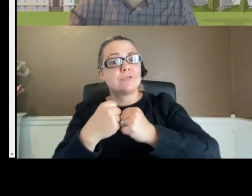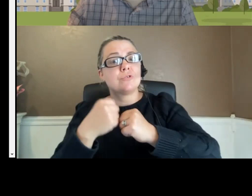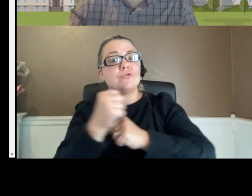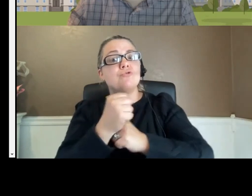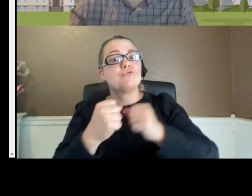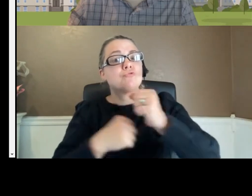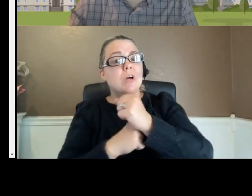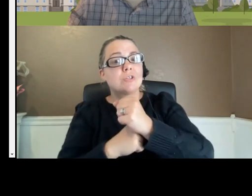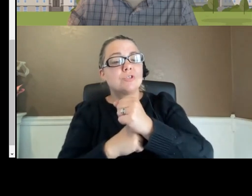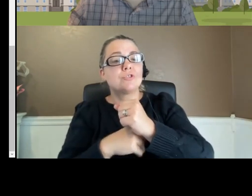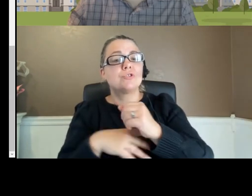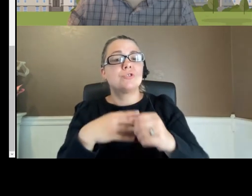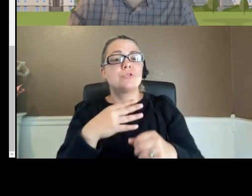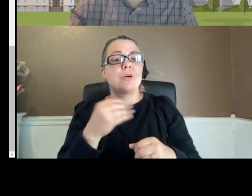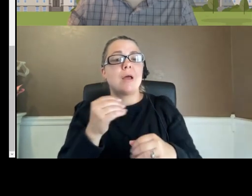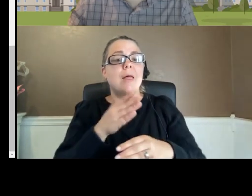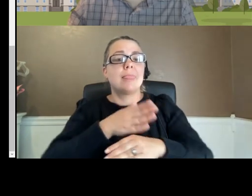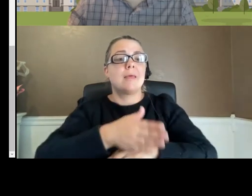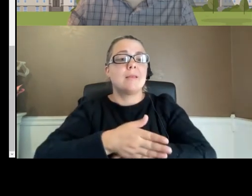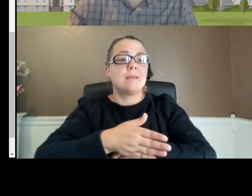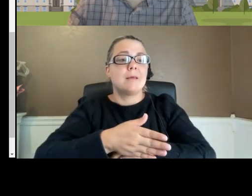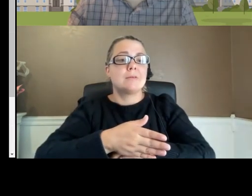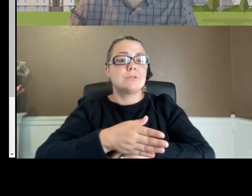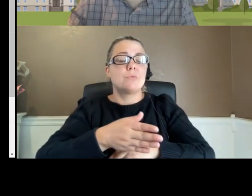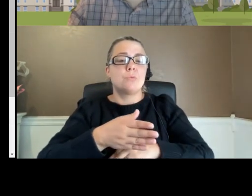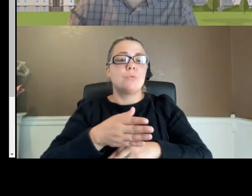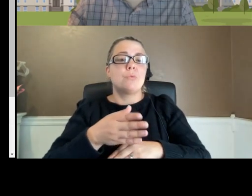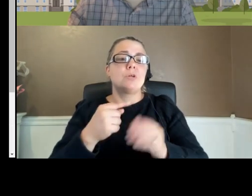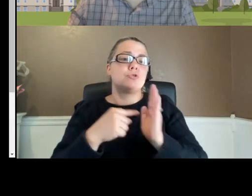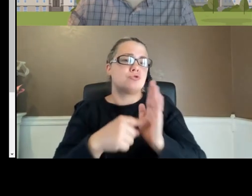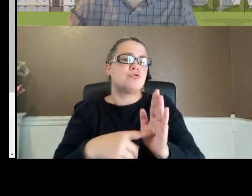me that the next heading on the page in the H5. Now as part of my process to evaluate this,